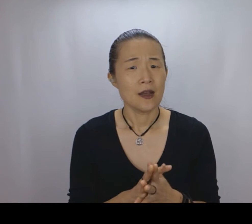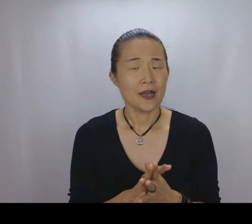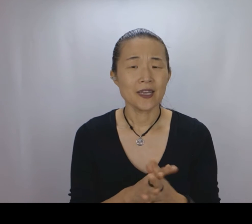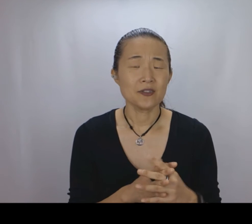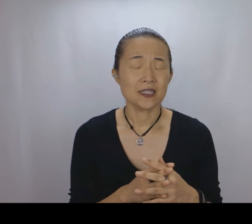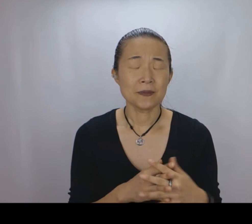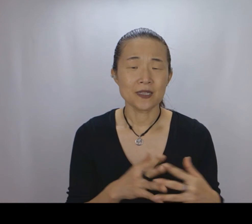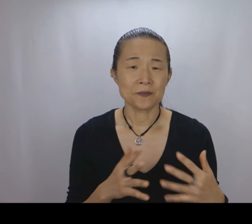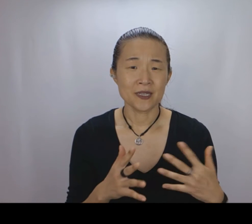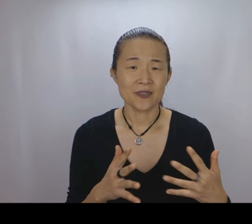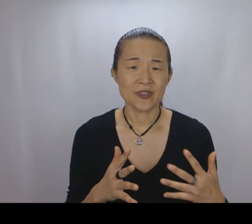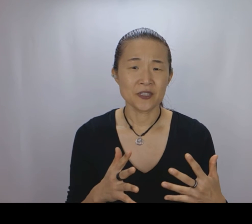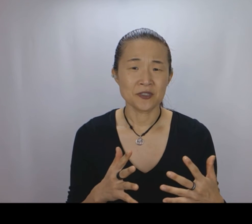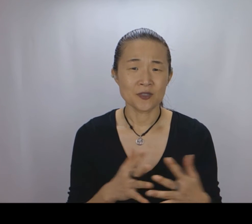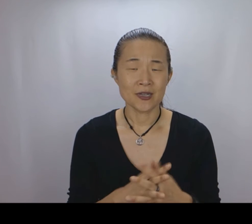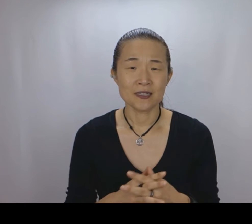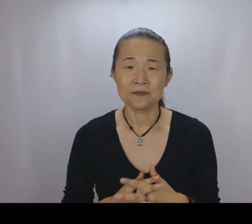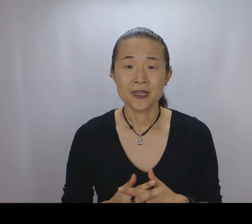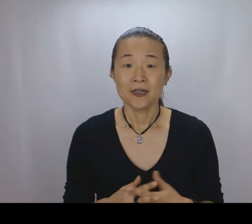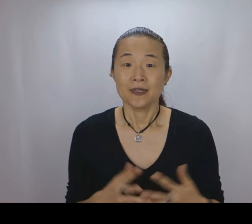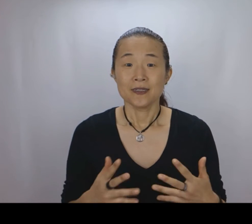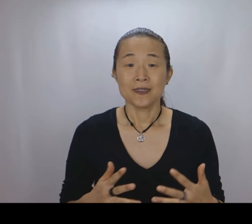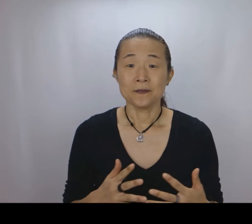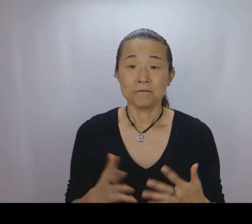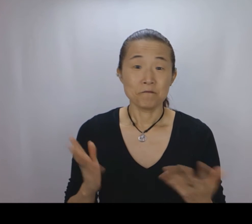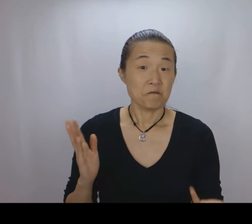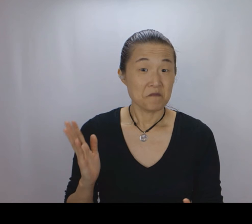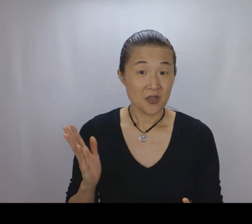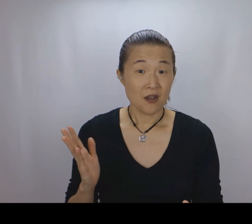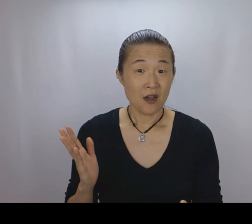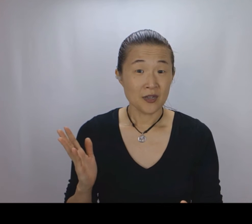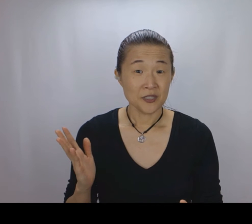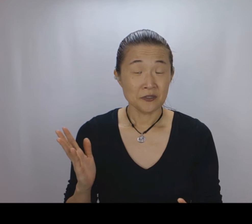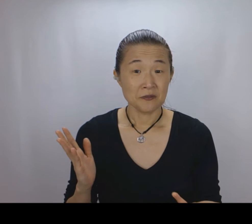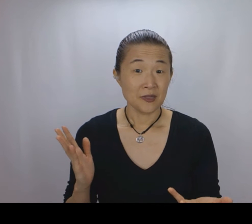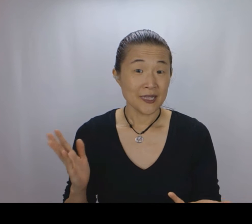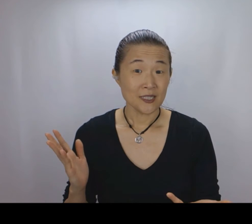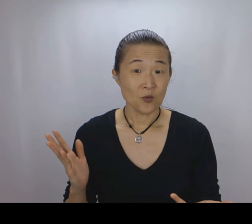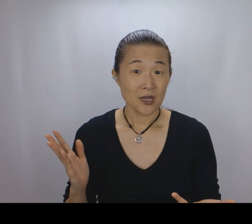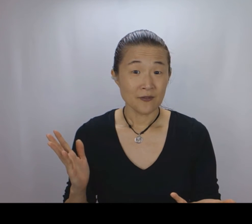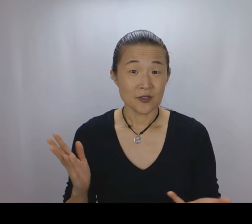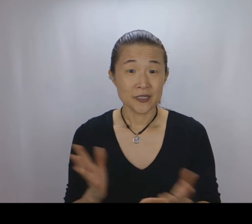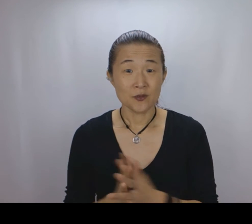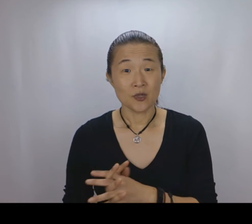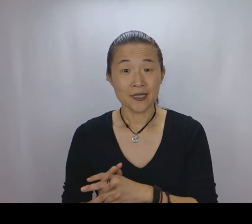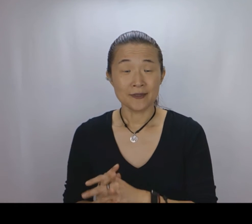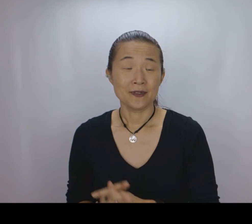I thought it was time to update the videos as well. So, on to lesson 1 of unit 1